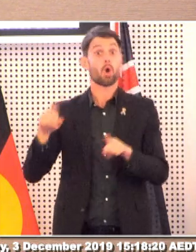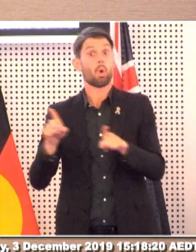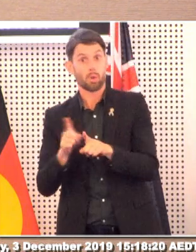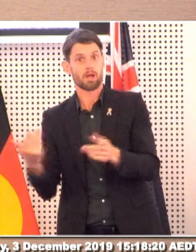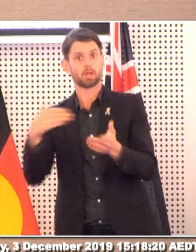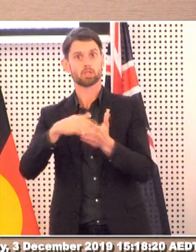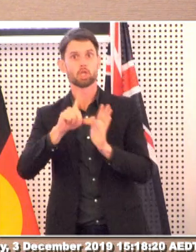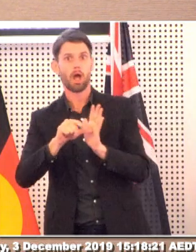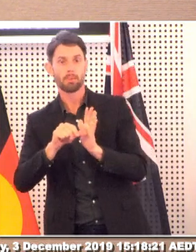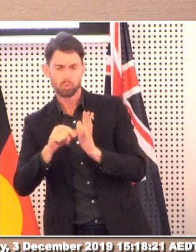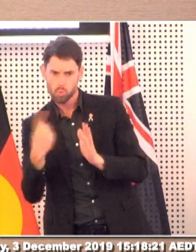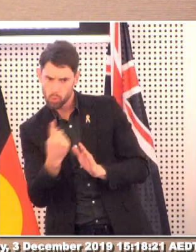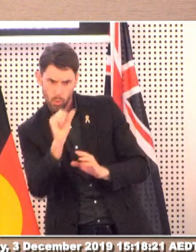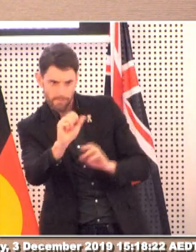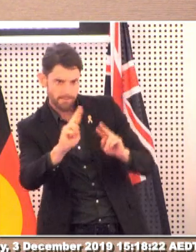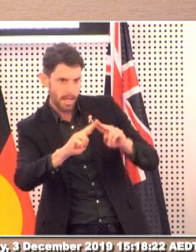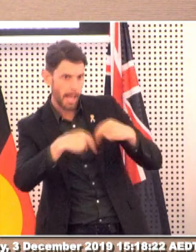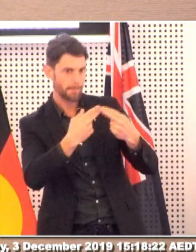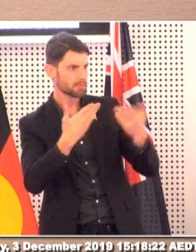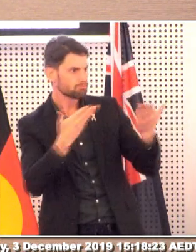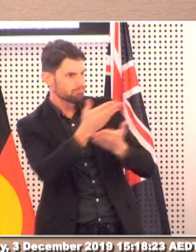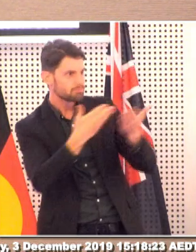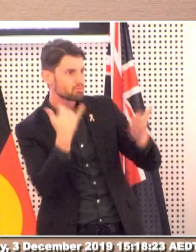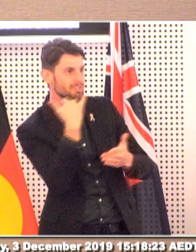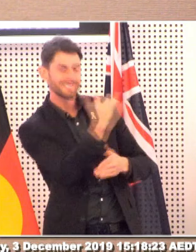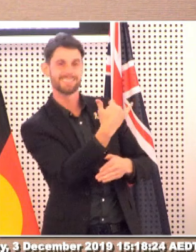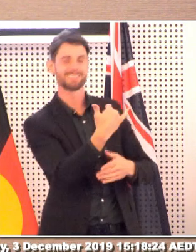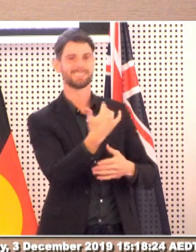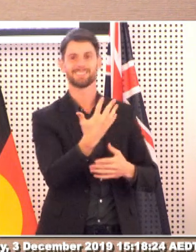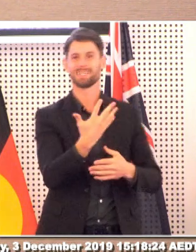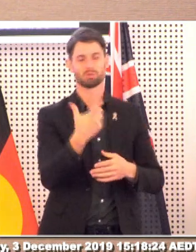person’s relation is and to ring them – I mean, there’s all kinds of privacy issues